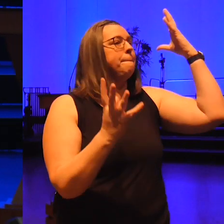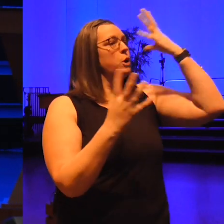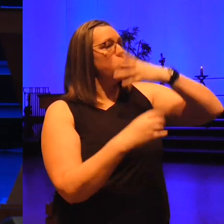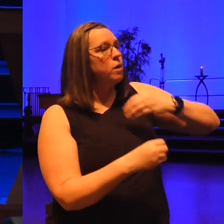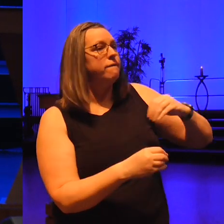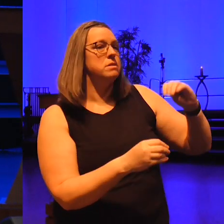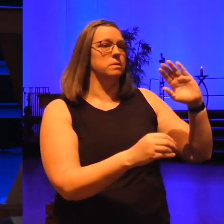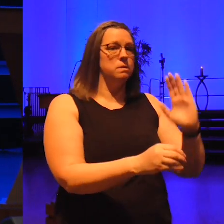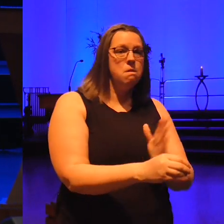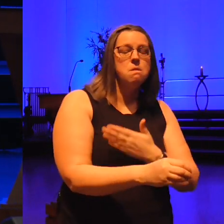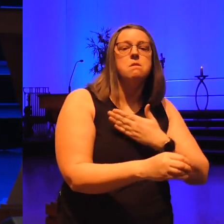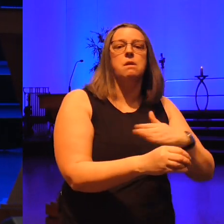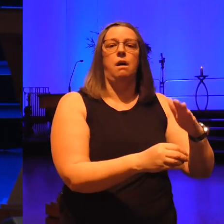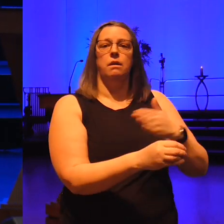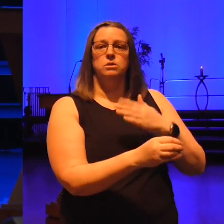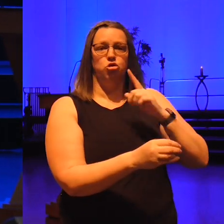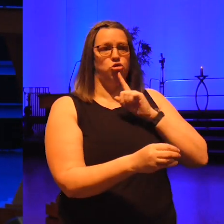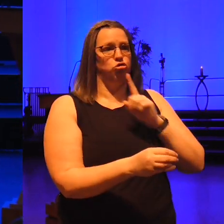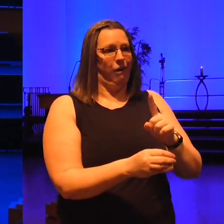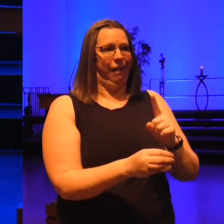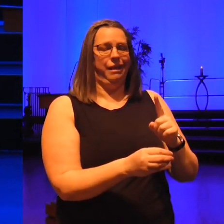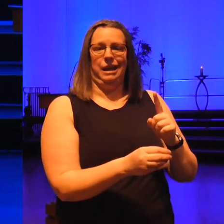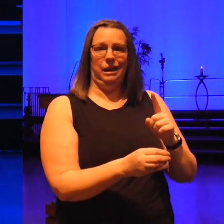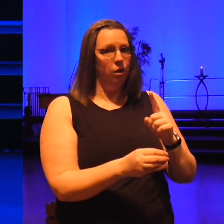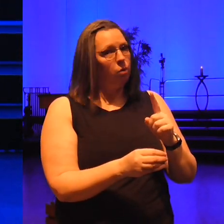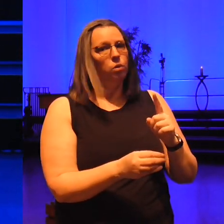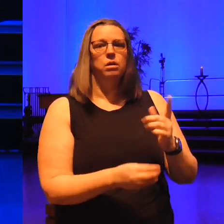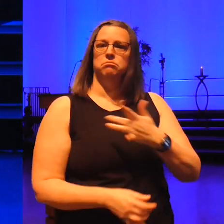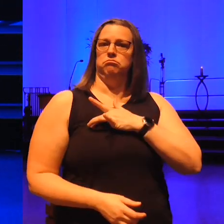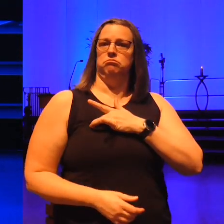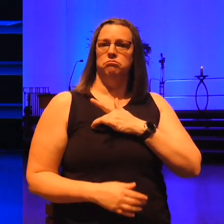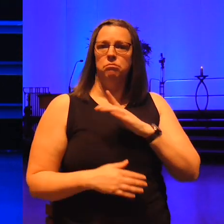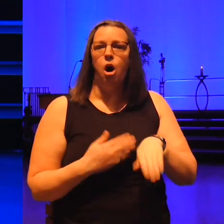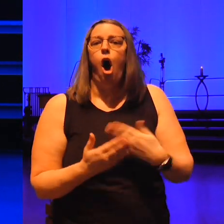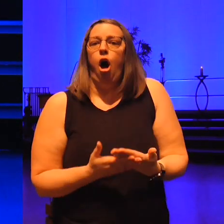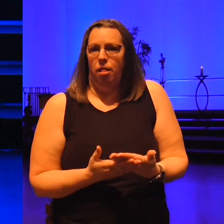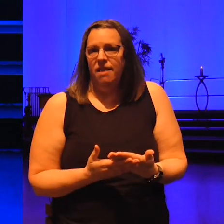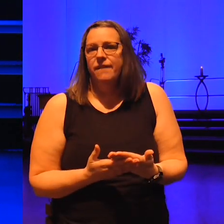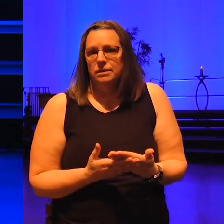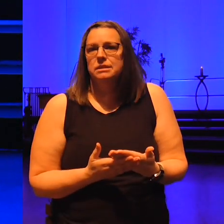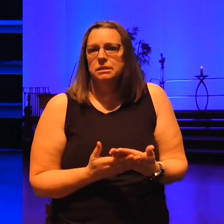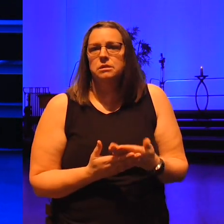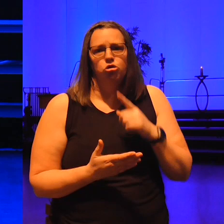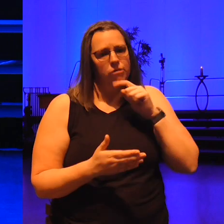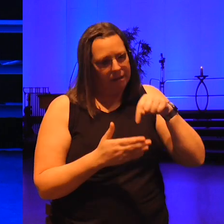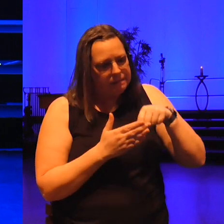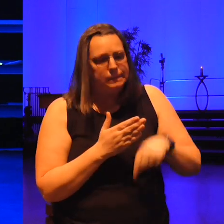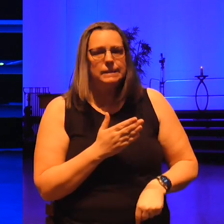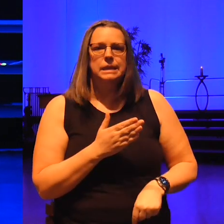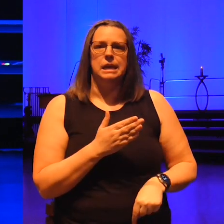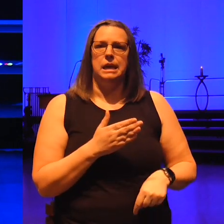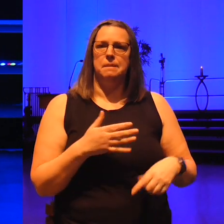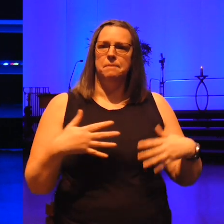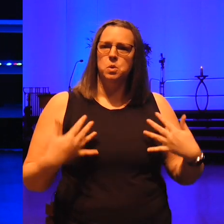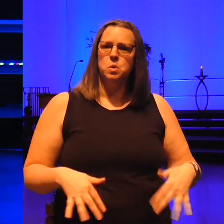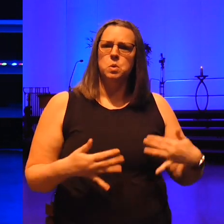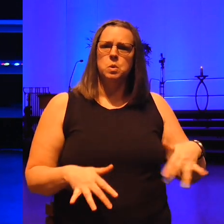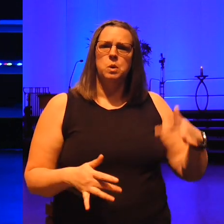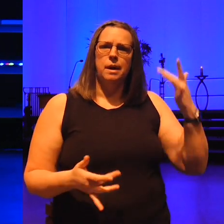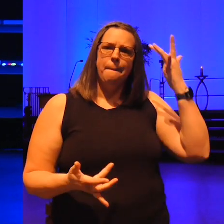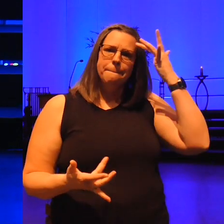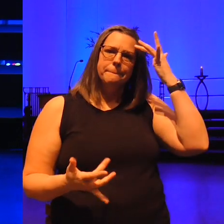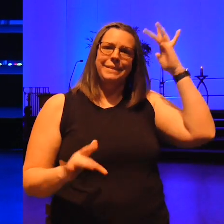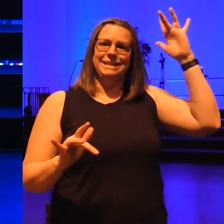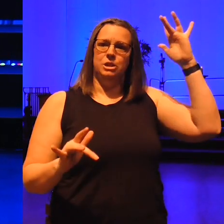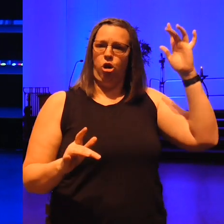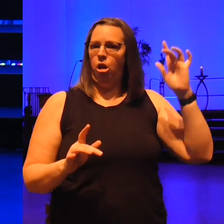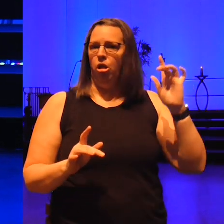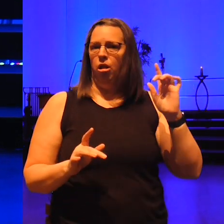that can reflect back to all of us the deepest and most profound mystical truths and as we know